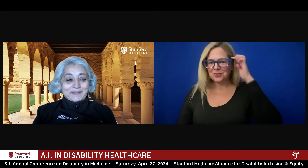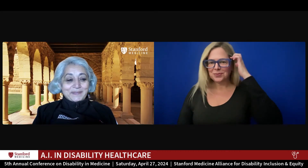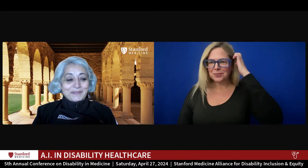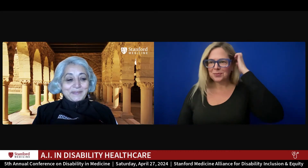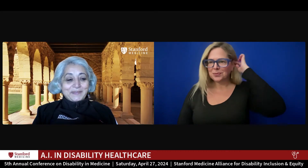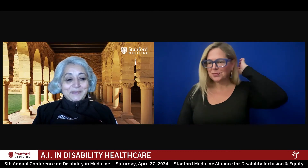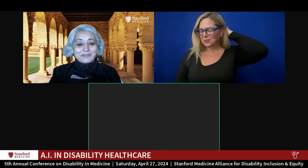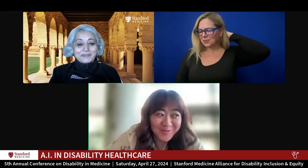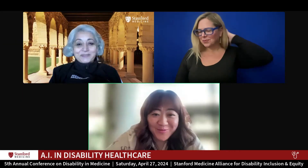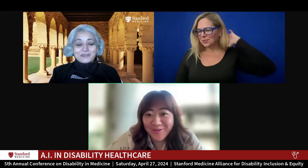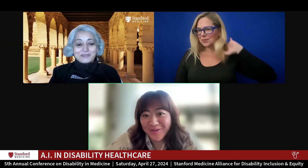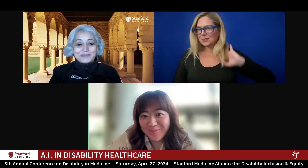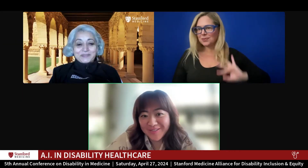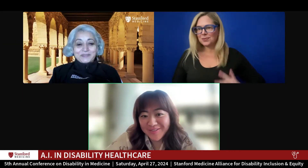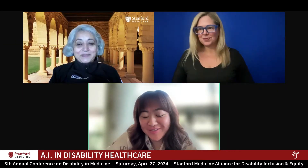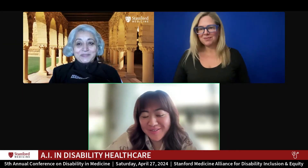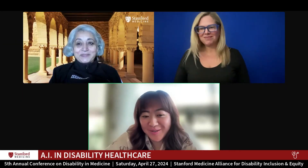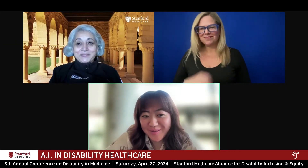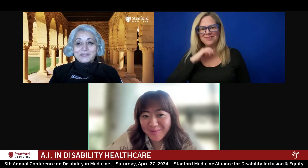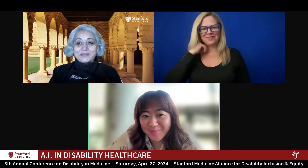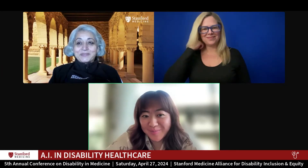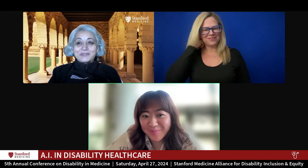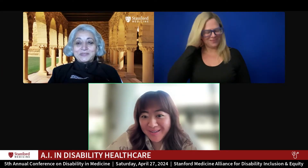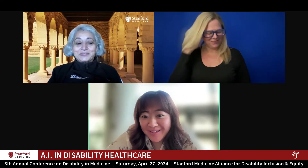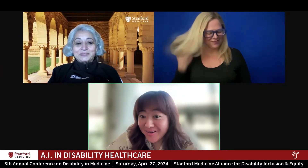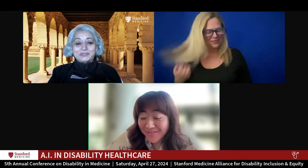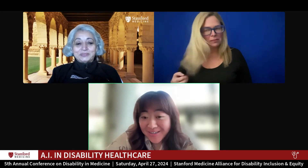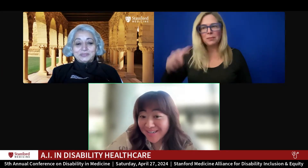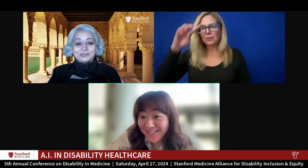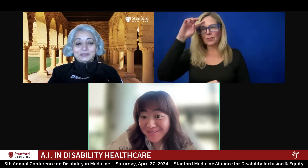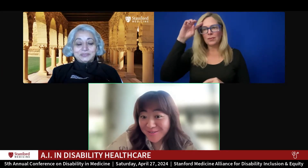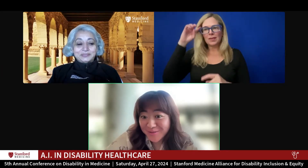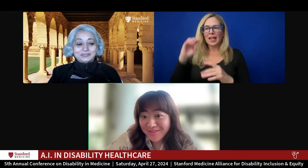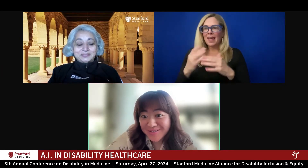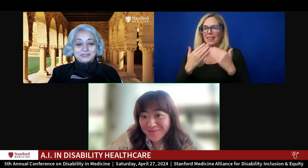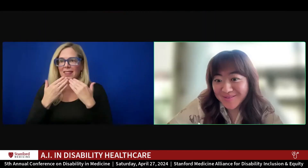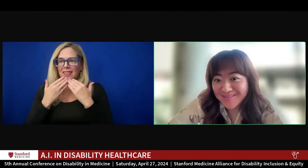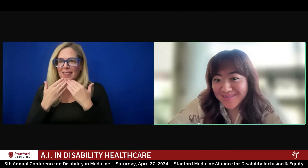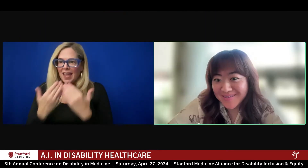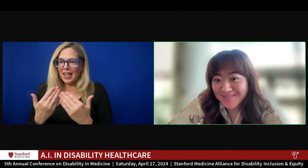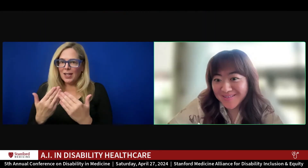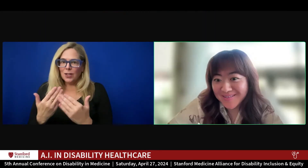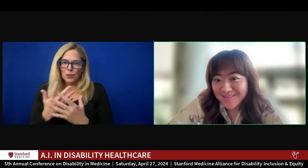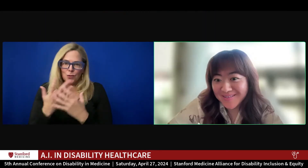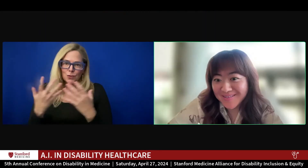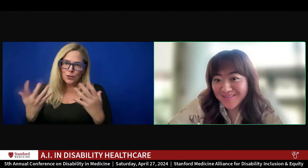Jennifer Phung: Thank you so, so very much. Ranak and Sonoo, this was amazing.